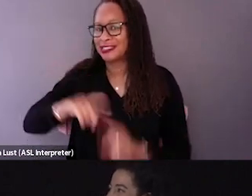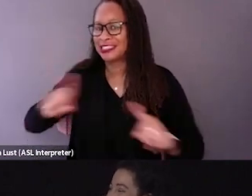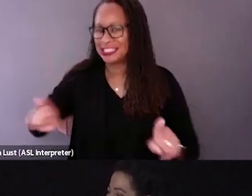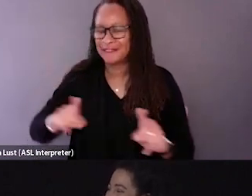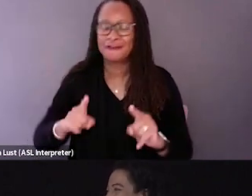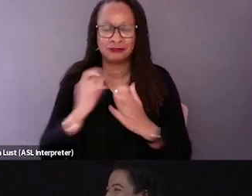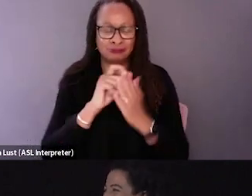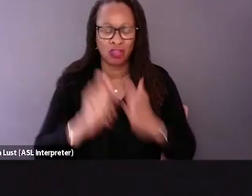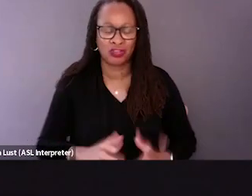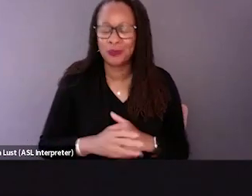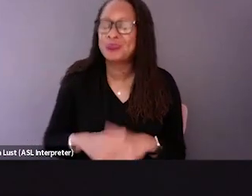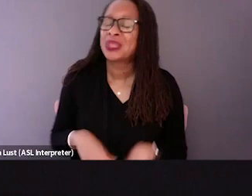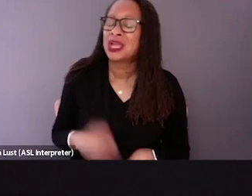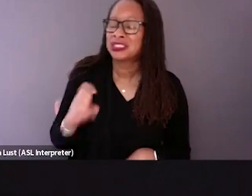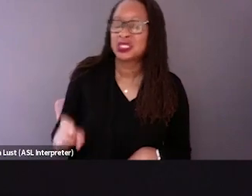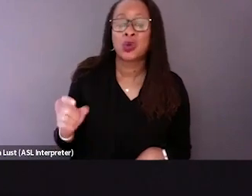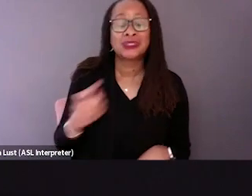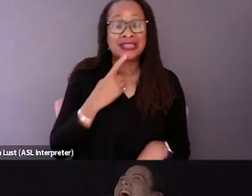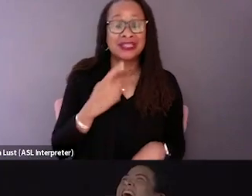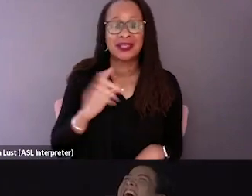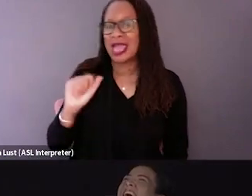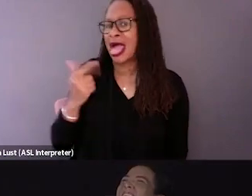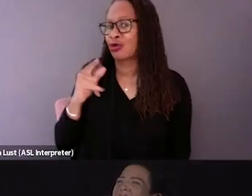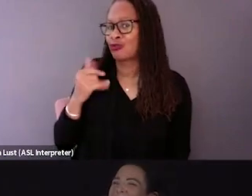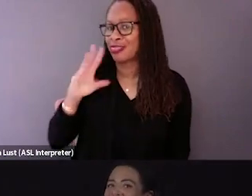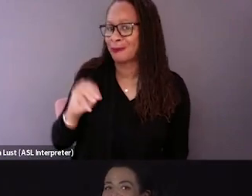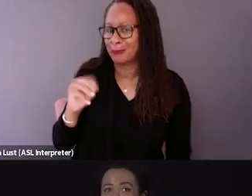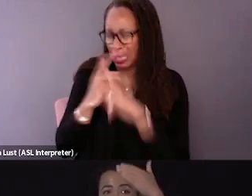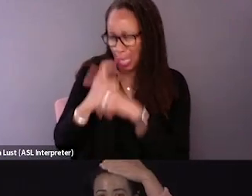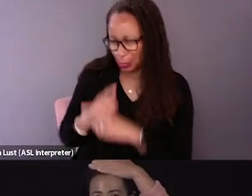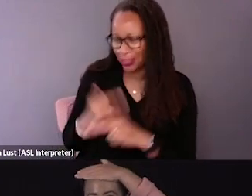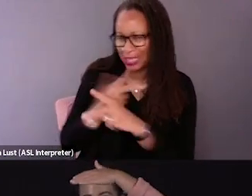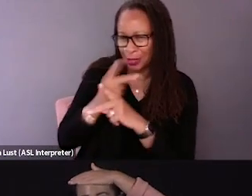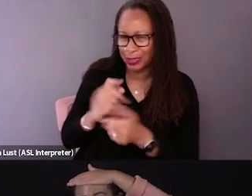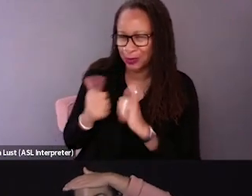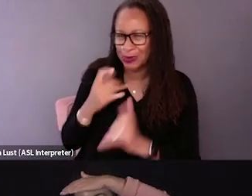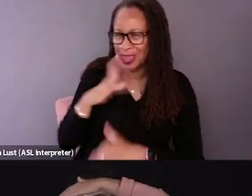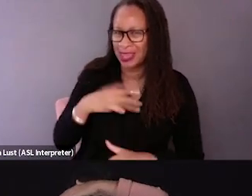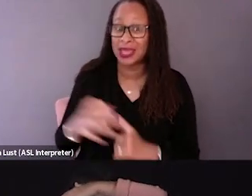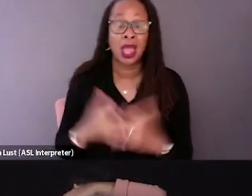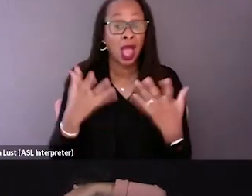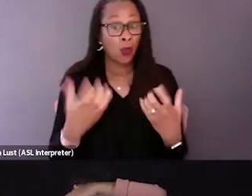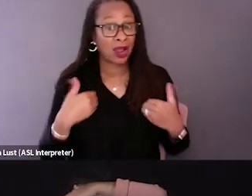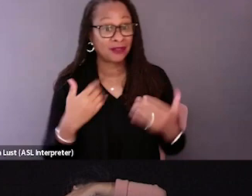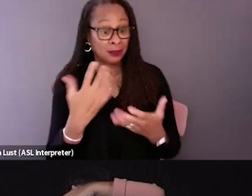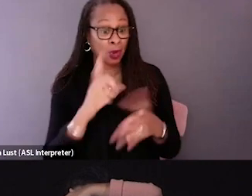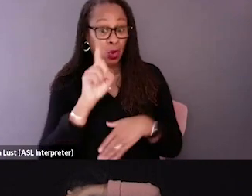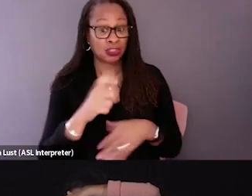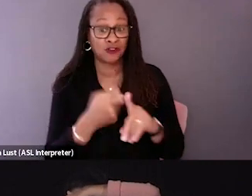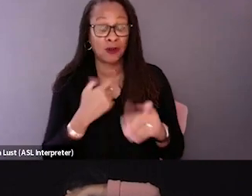It was like yeah. The algorithm. Yes. I do wanna take some questions from the audience. If you have one, just raise your hand.